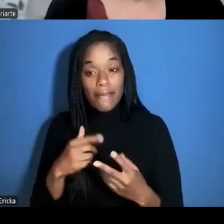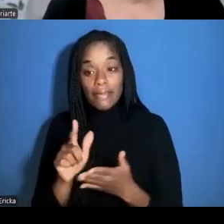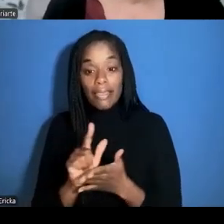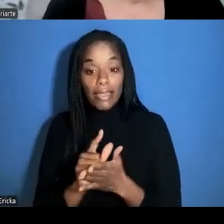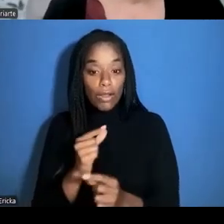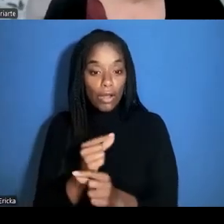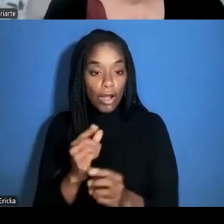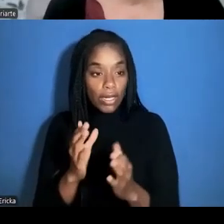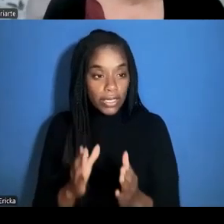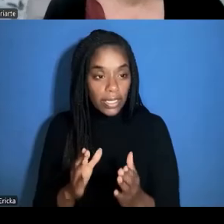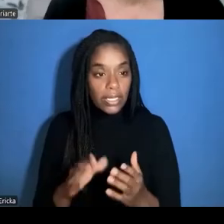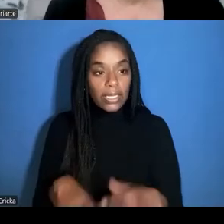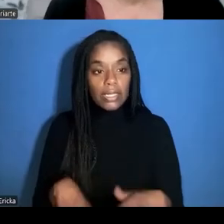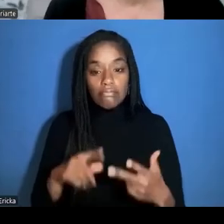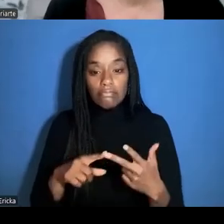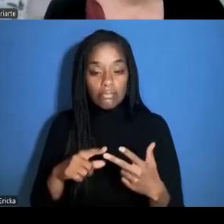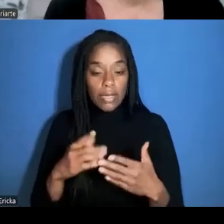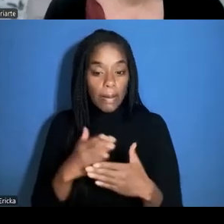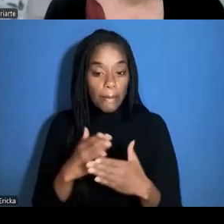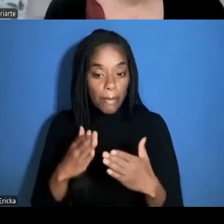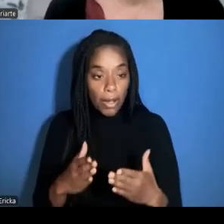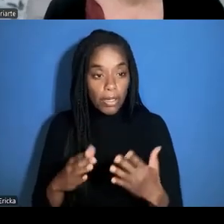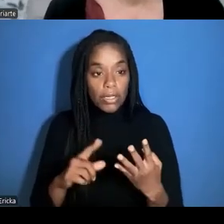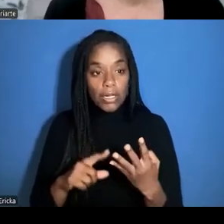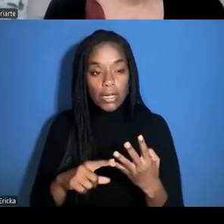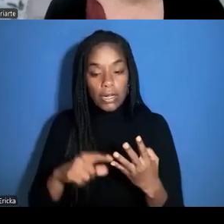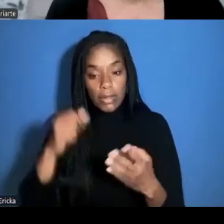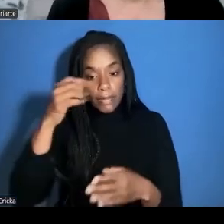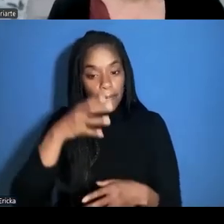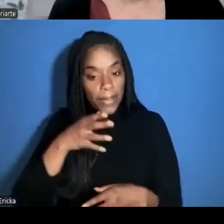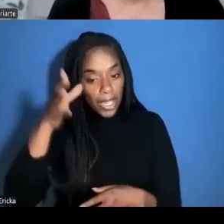a spouse, a parent, a sibling, a grandparent, or someone who's